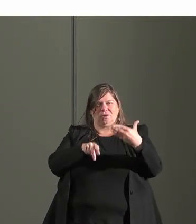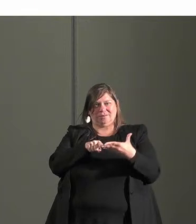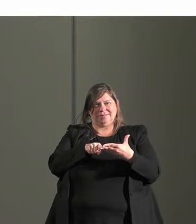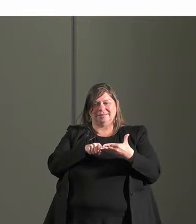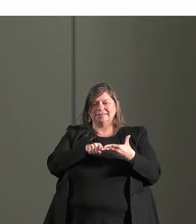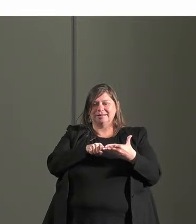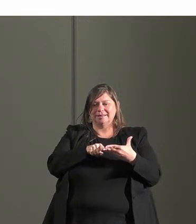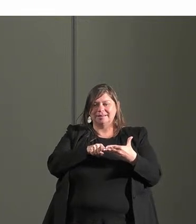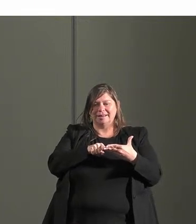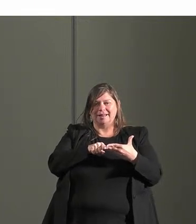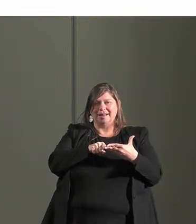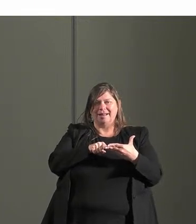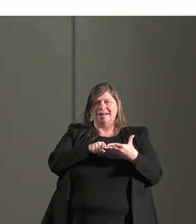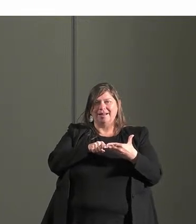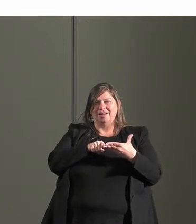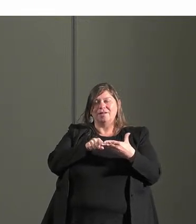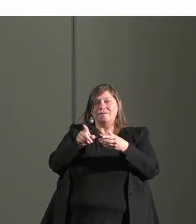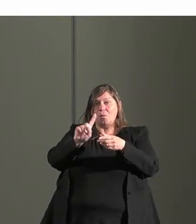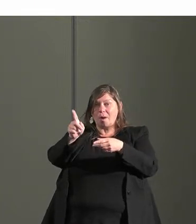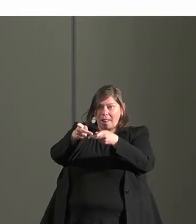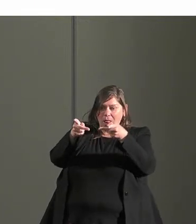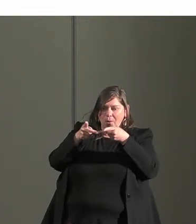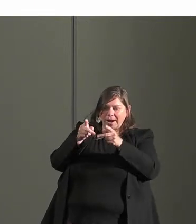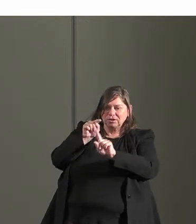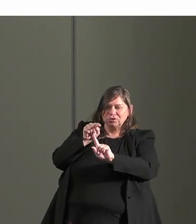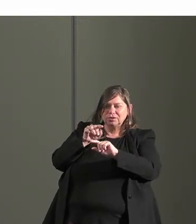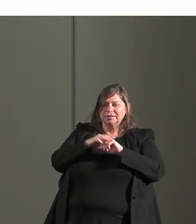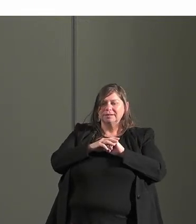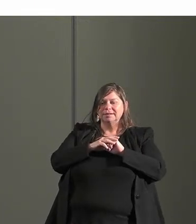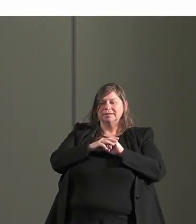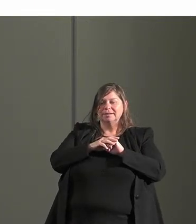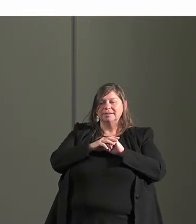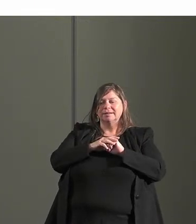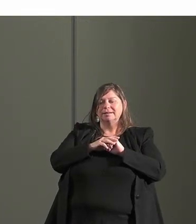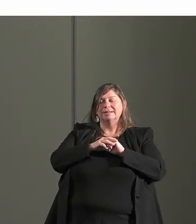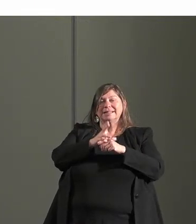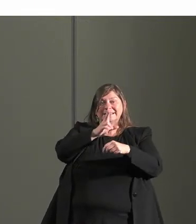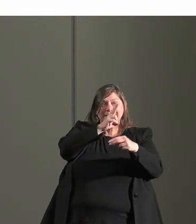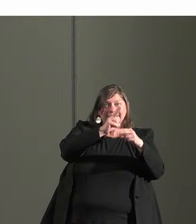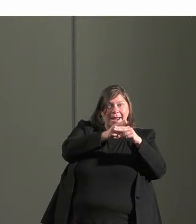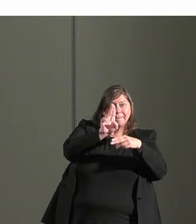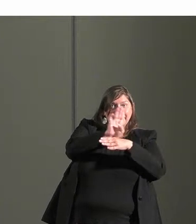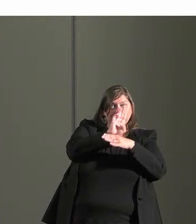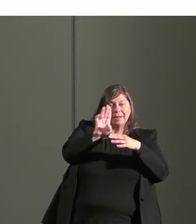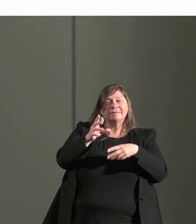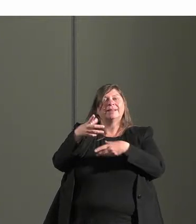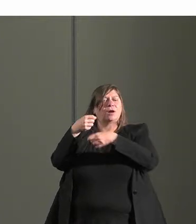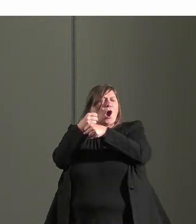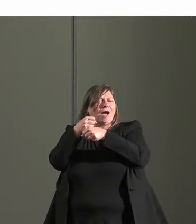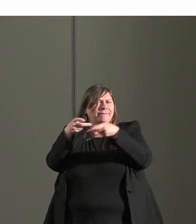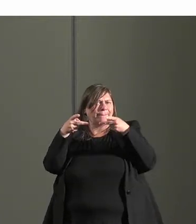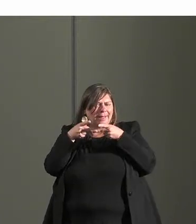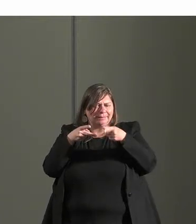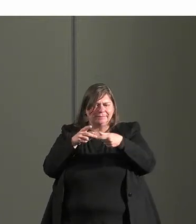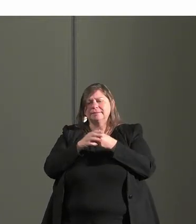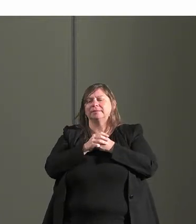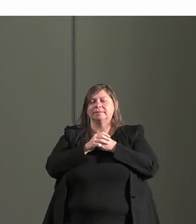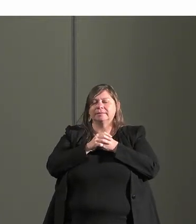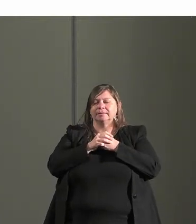wheelchair users. It puts the icons for the -- the location.